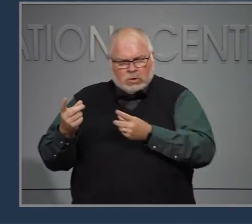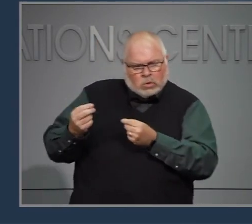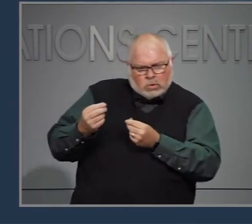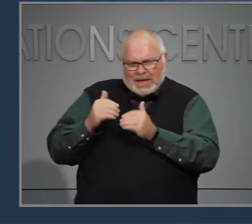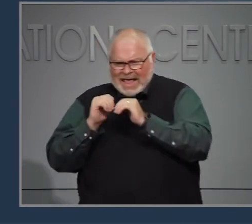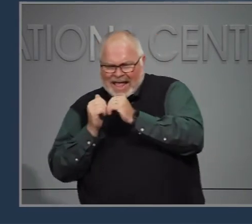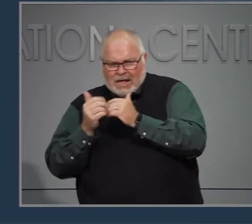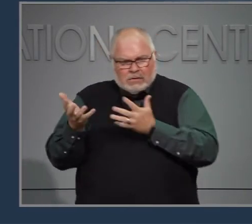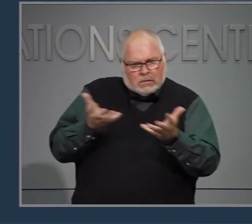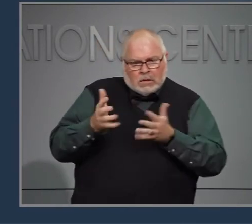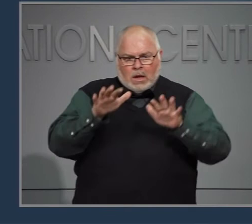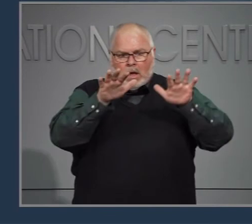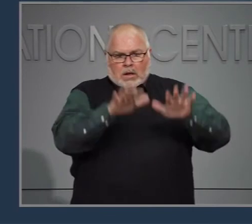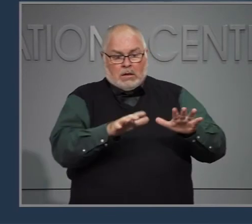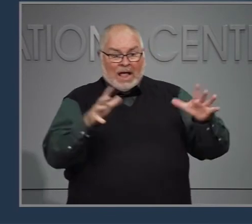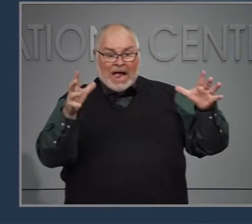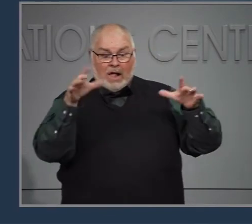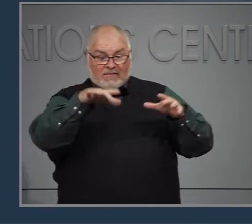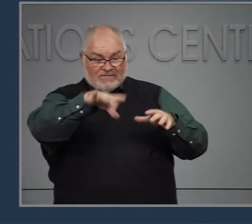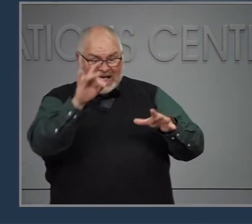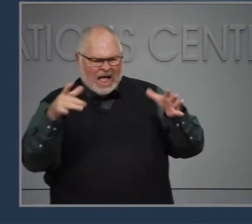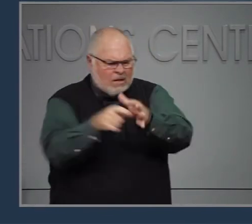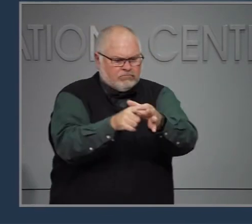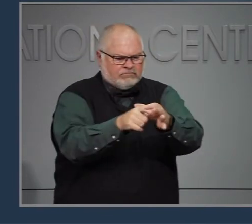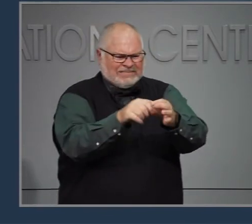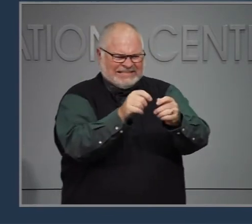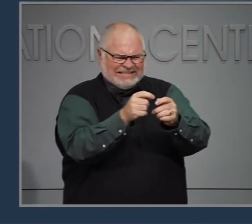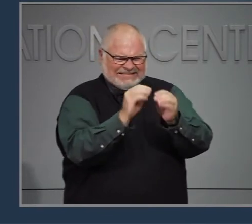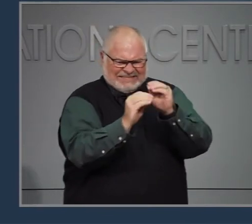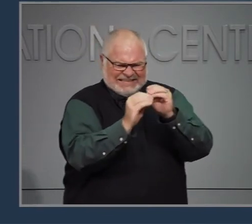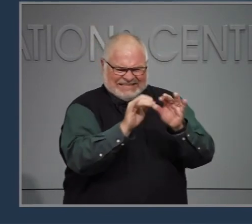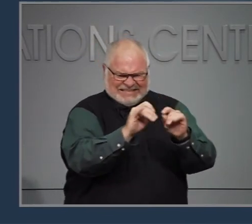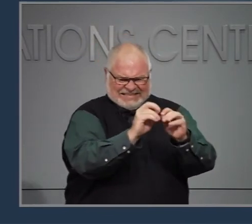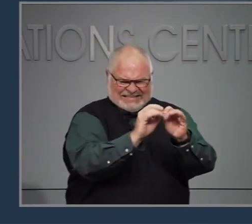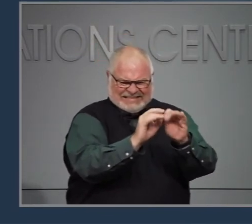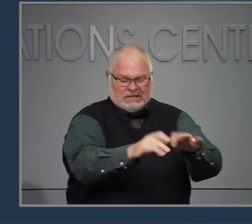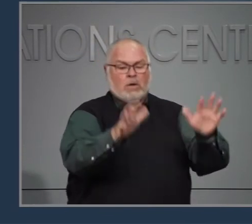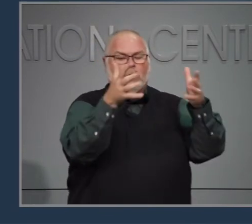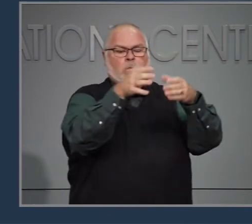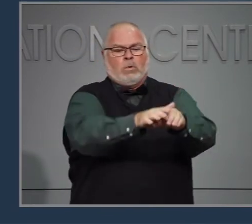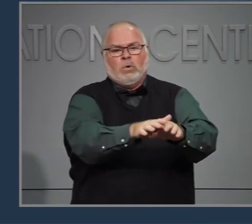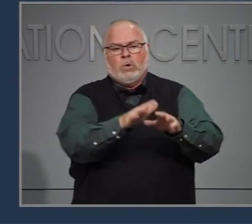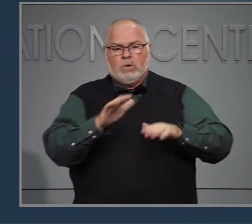OUTBREAK AND PROTECT OTHER RESIDENTS AND STAFF FROM BEING INFECTED.